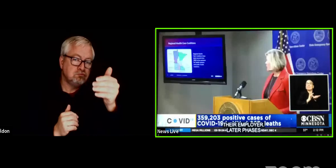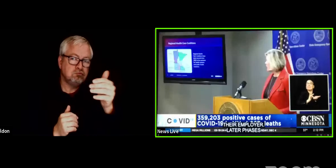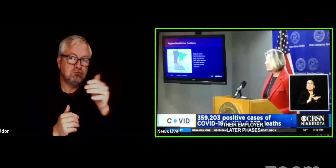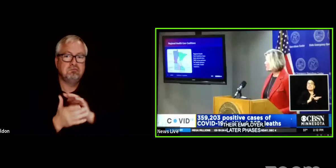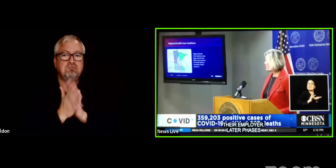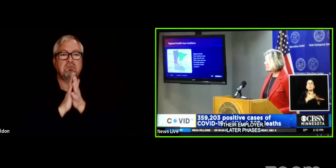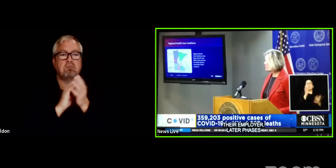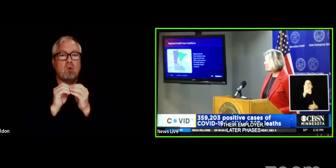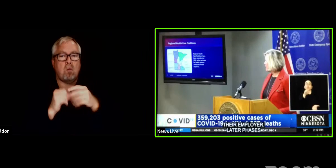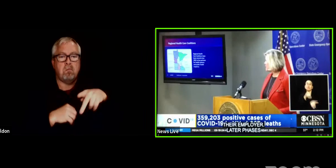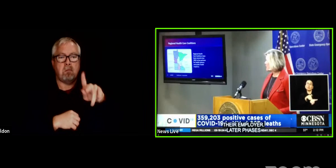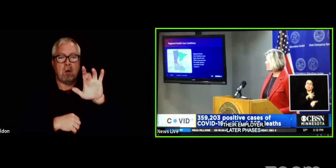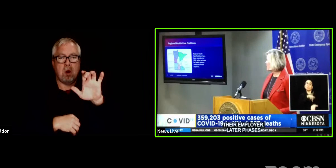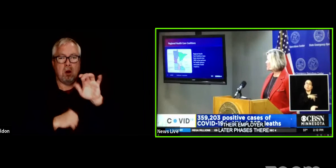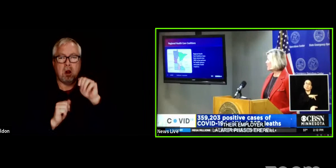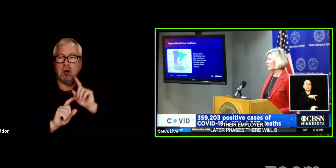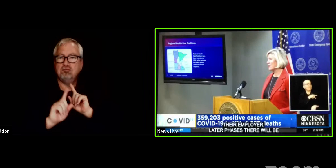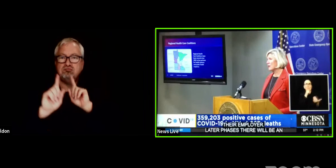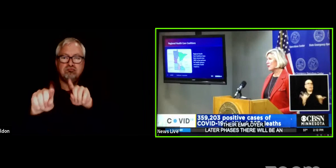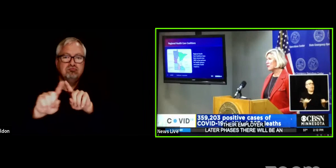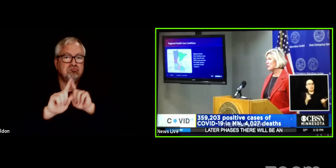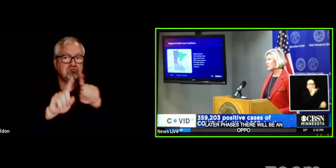≫ THE GOVERNOR DID MENTION OUR REGIONAL HEALTH CARE COALITIONS